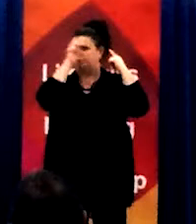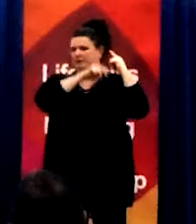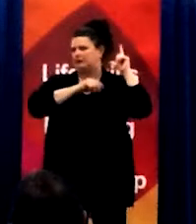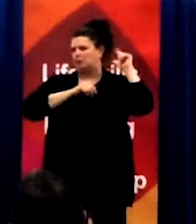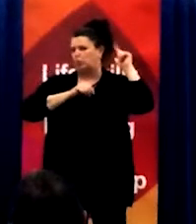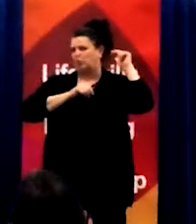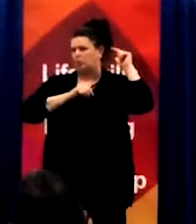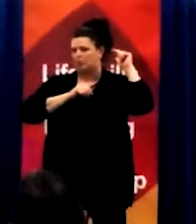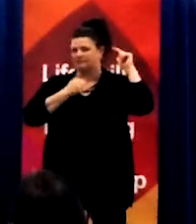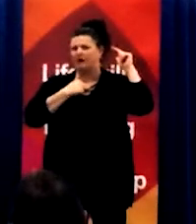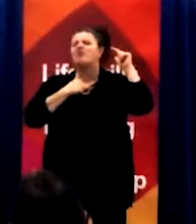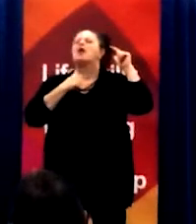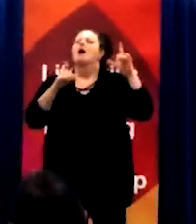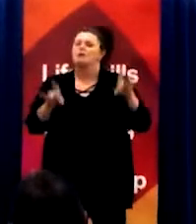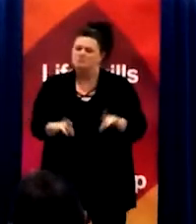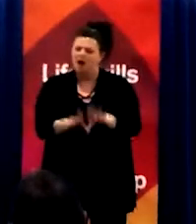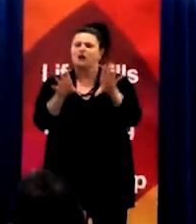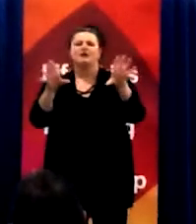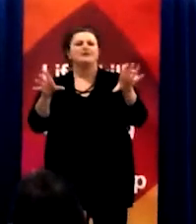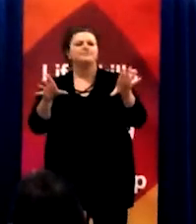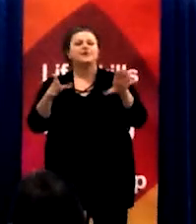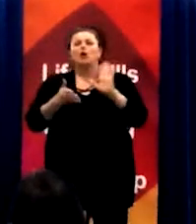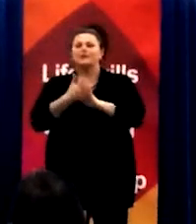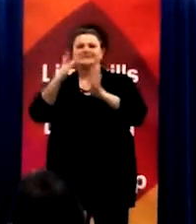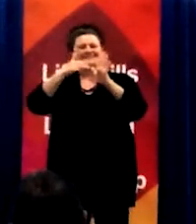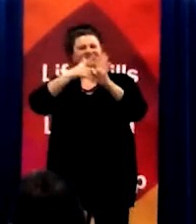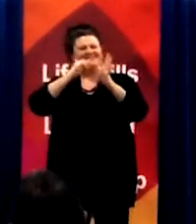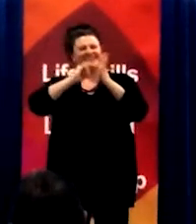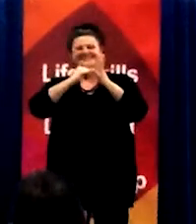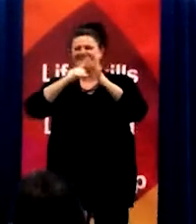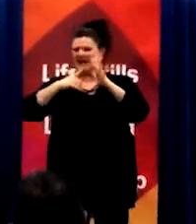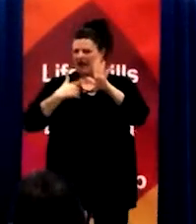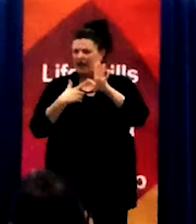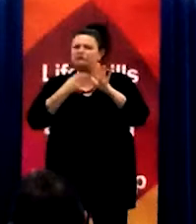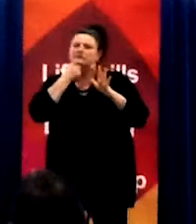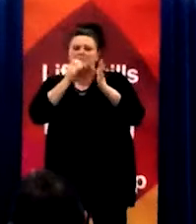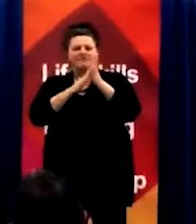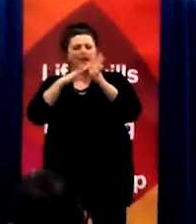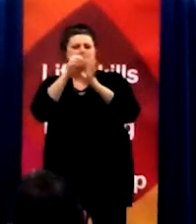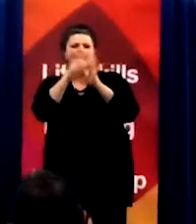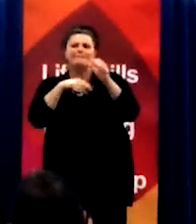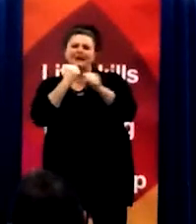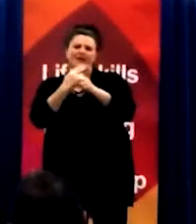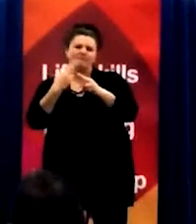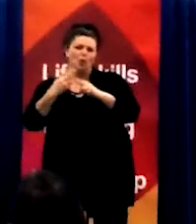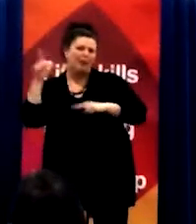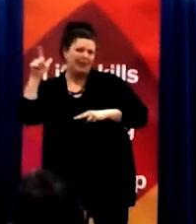then I used it pretty well then. I went to Ear Science for some mapping on my left cochlear, and when they changed it